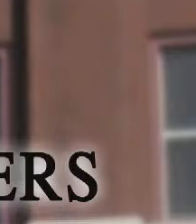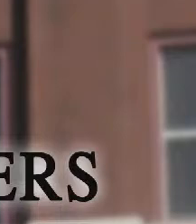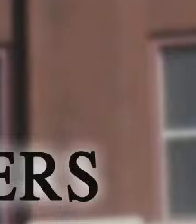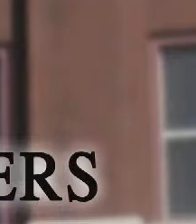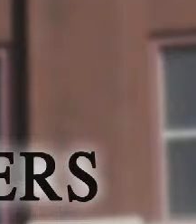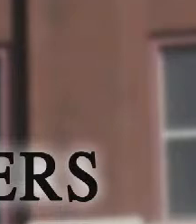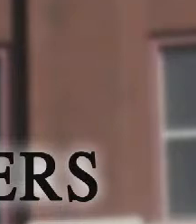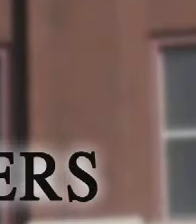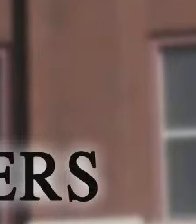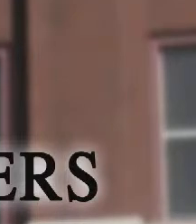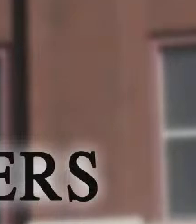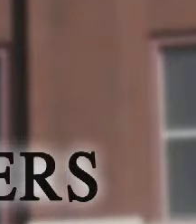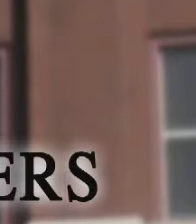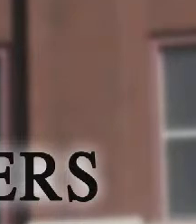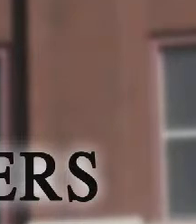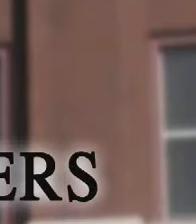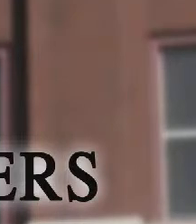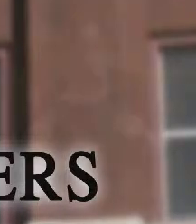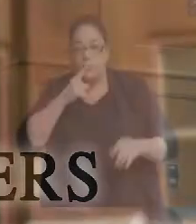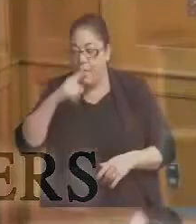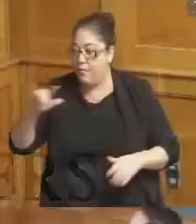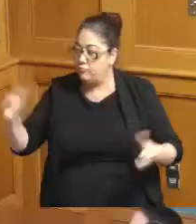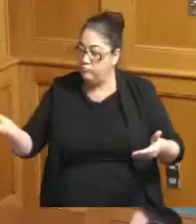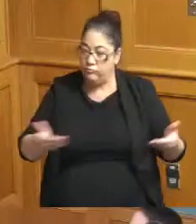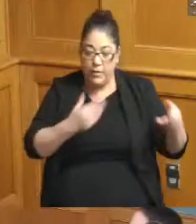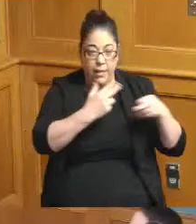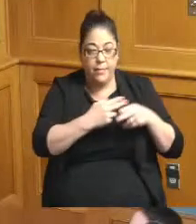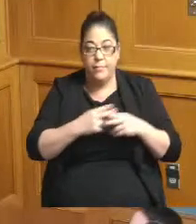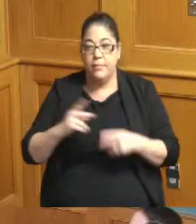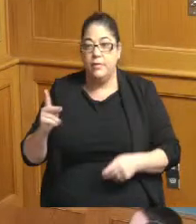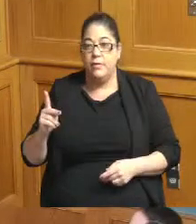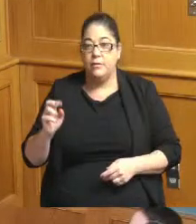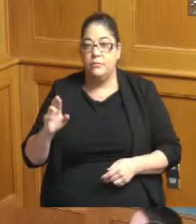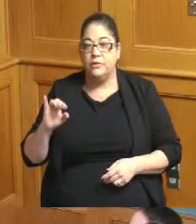if we could please introduce ourselves Kristie Rechel assistant Clerk